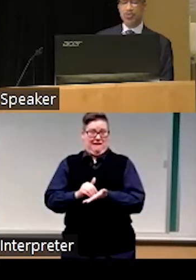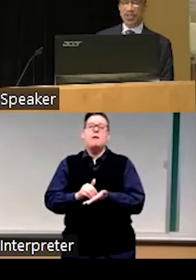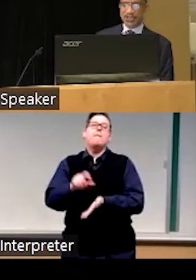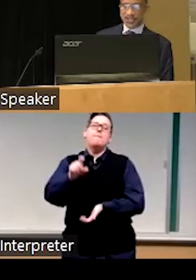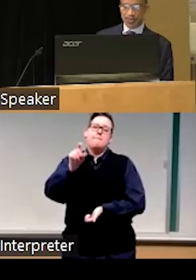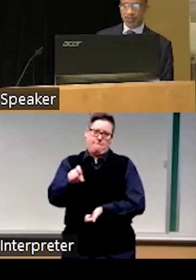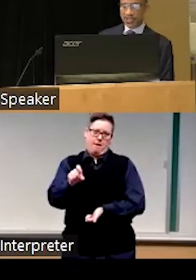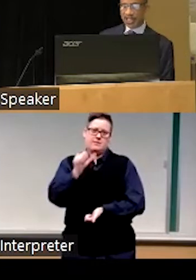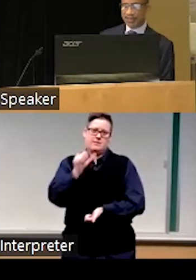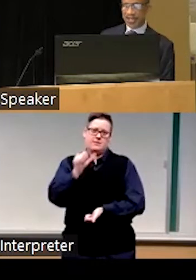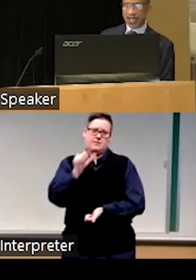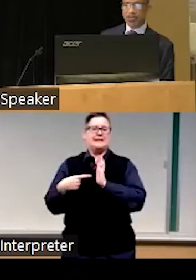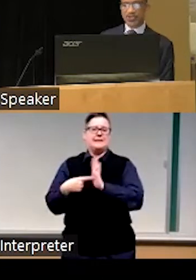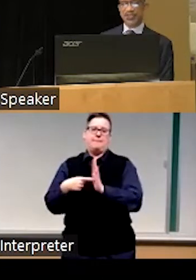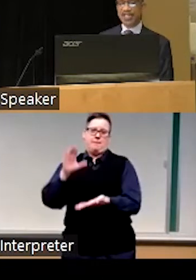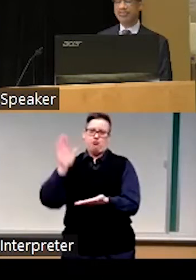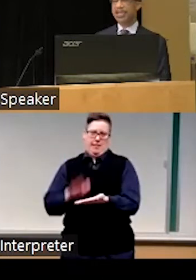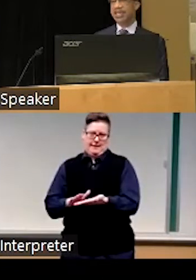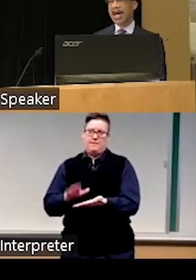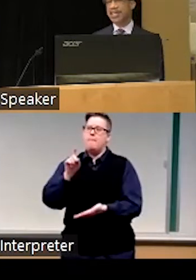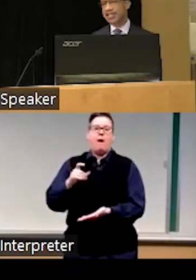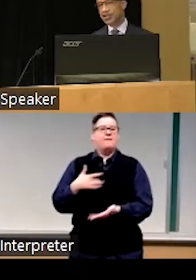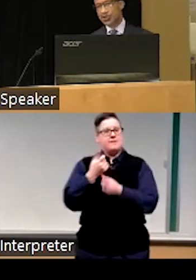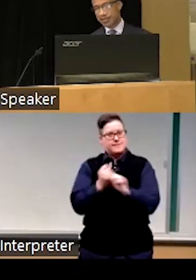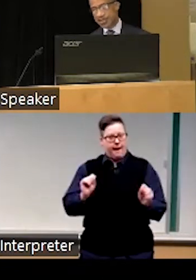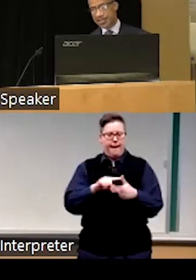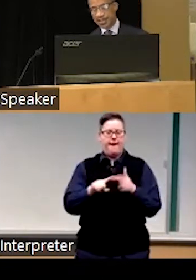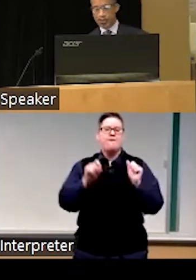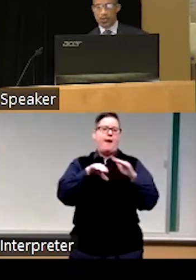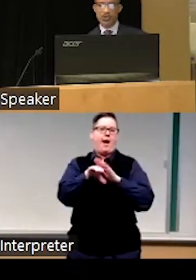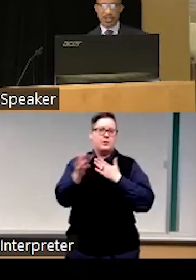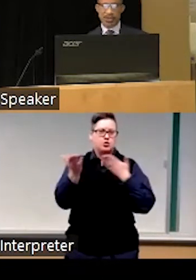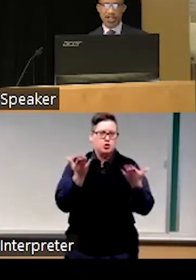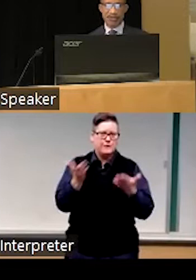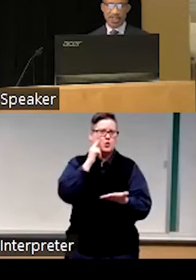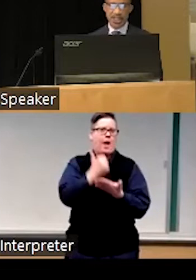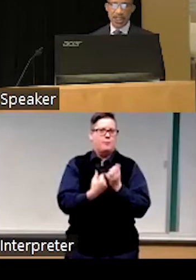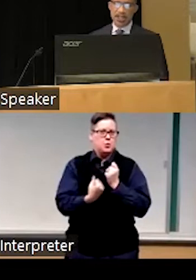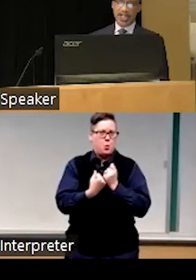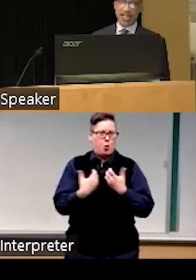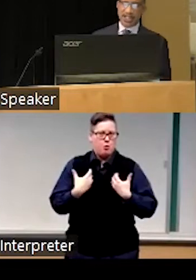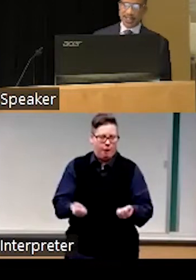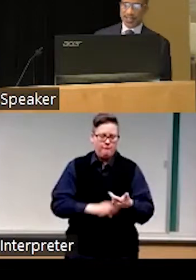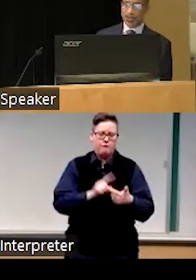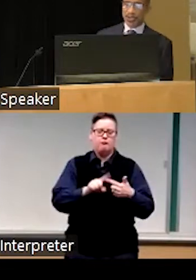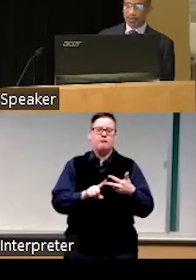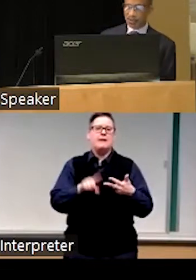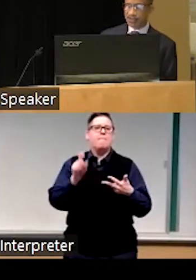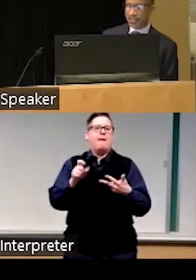needed more than just symptom relief they needed personal safety access to services to help support their recovery they needed assistance with their role